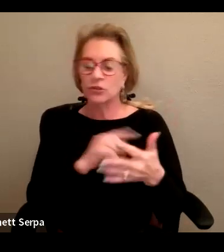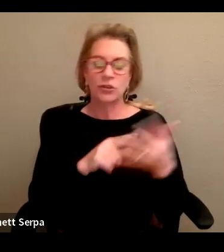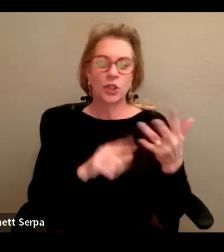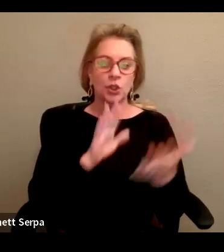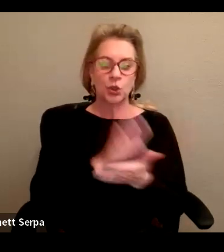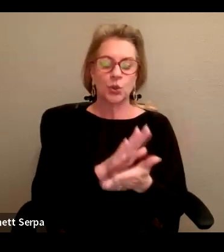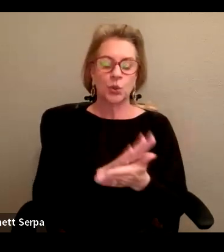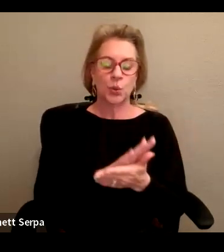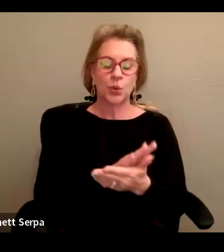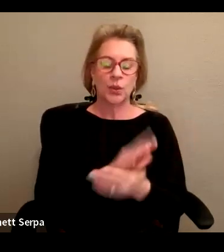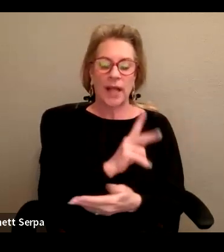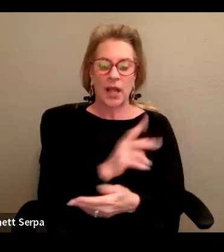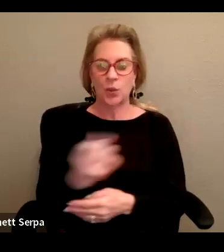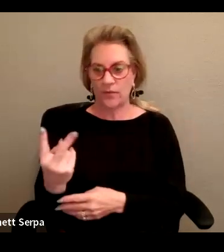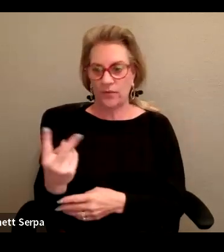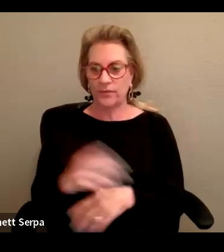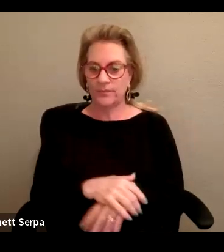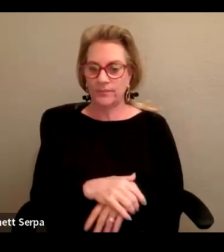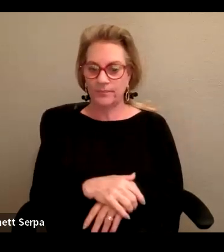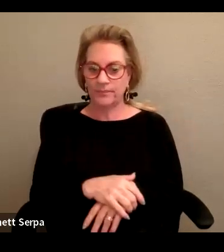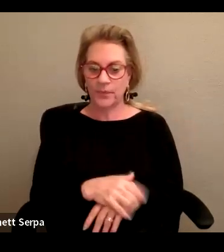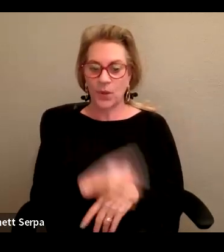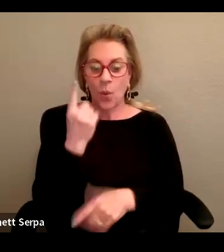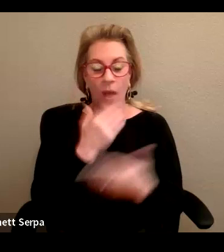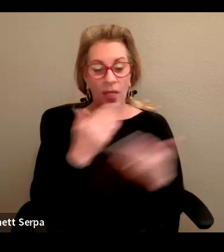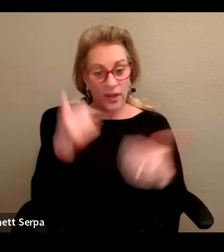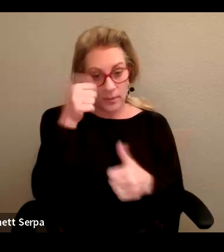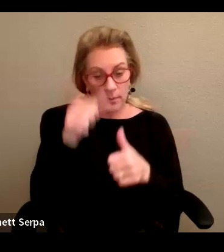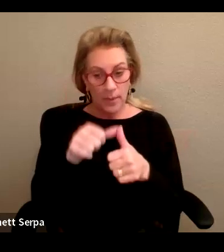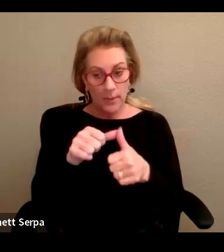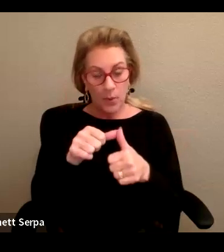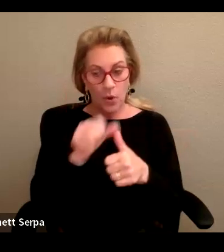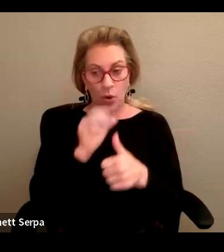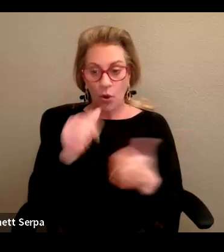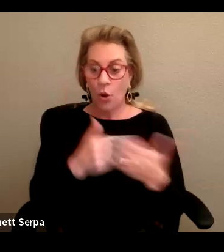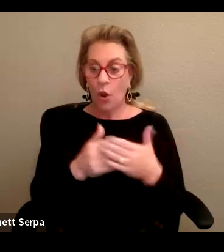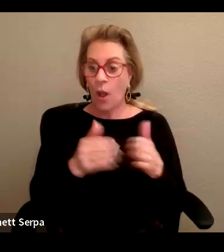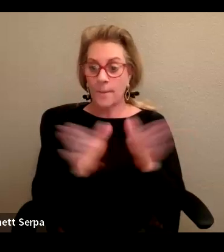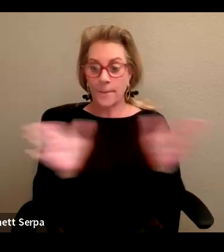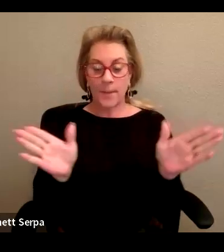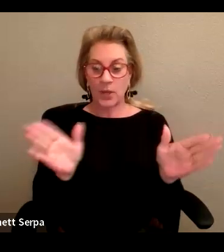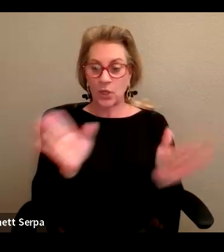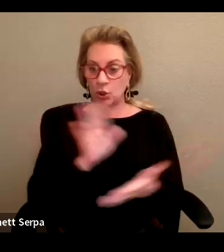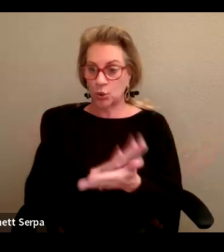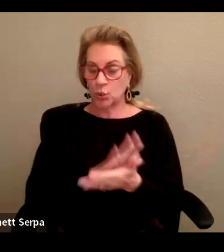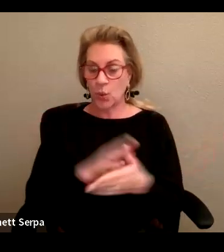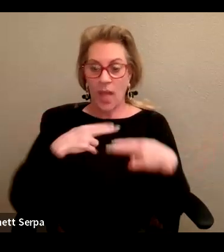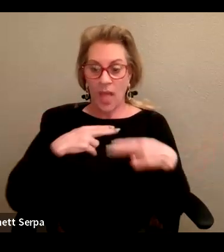gug 12 when one thing to note here is that all public schools health facilities and courthouses